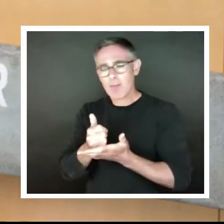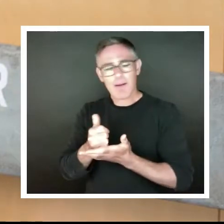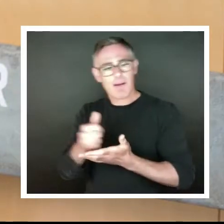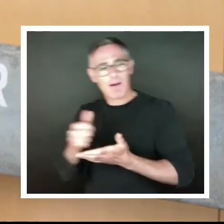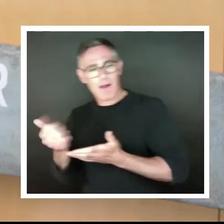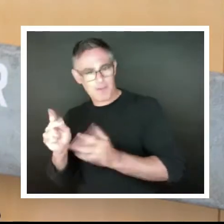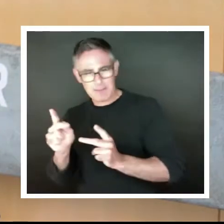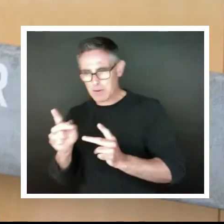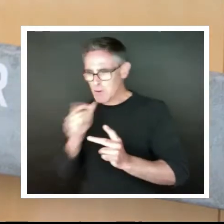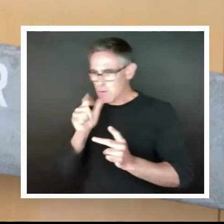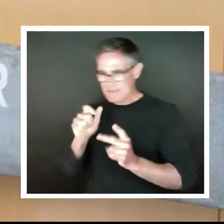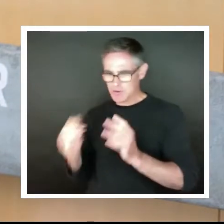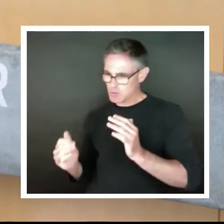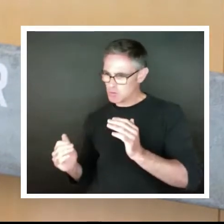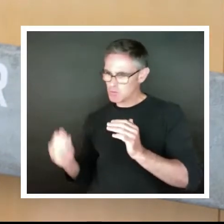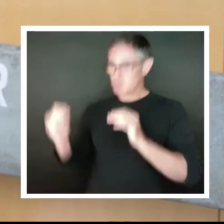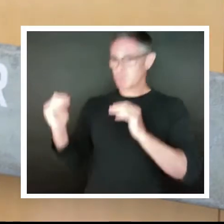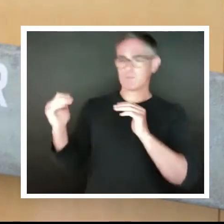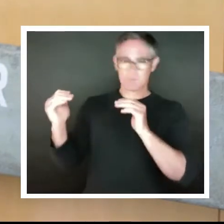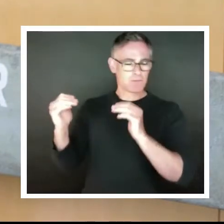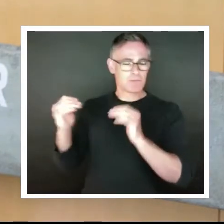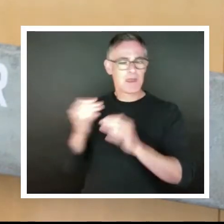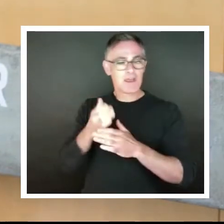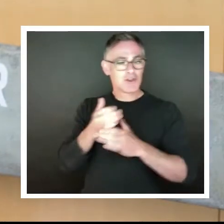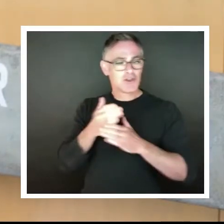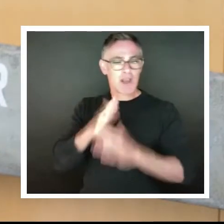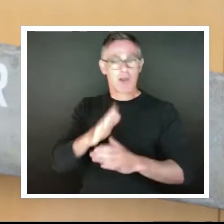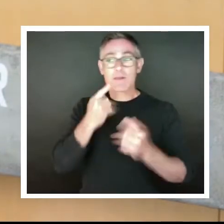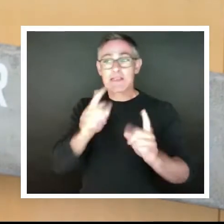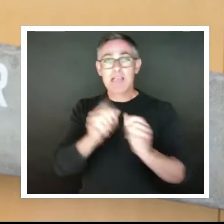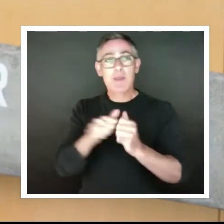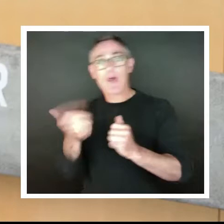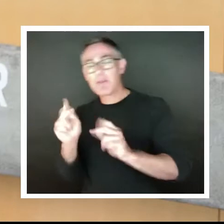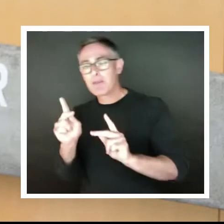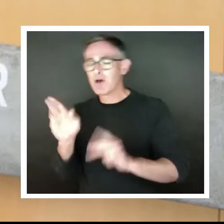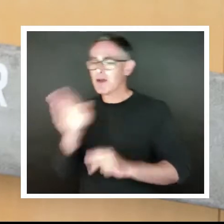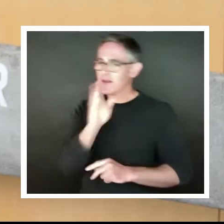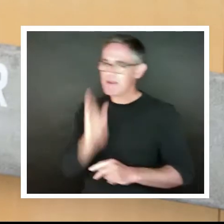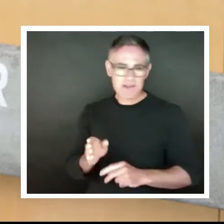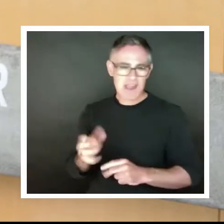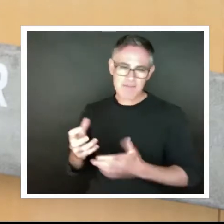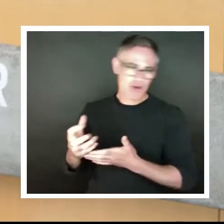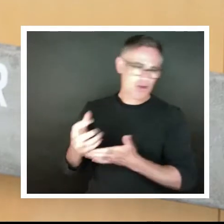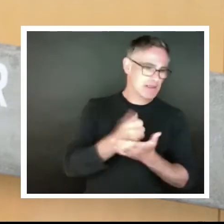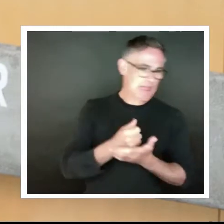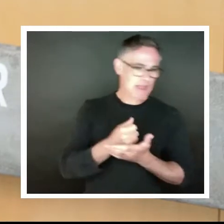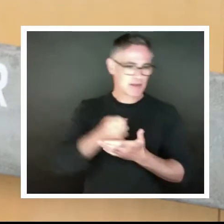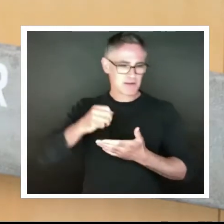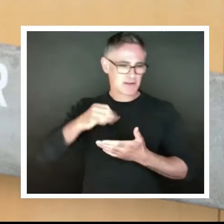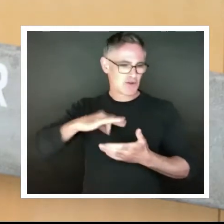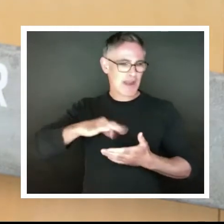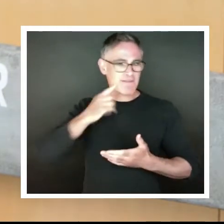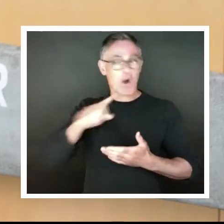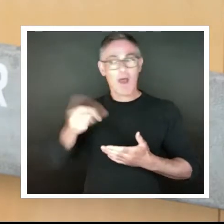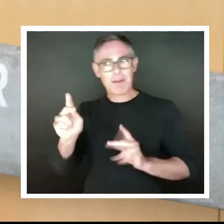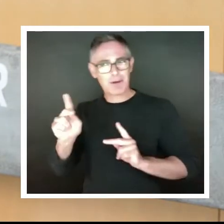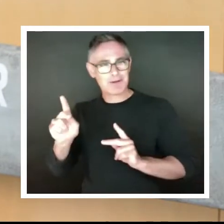Share your successes with others. Never ever take credit that as due others. Doing so will haunt you.